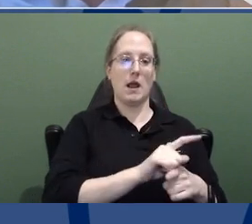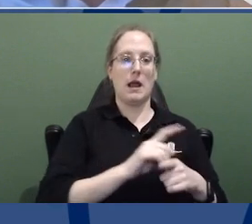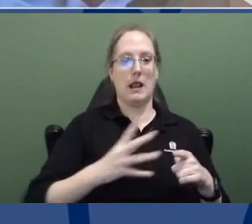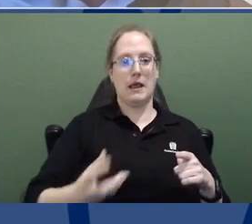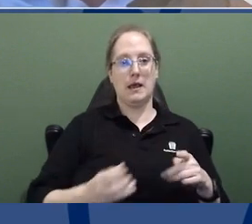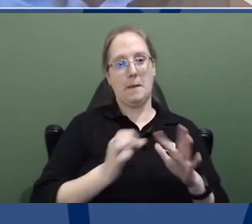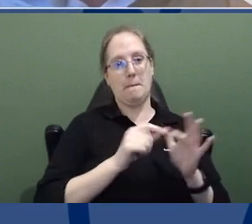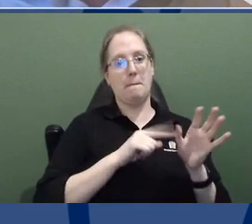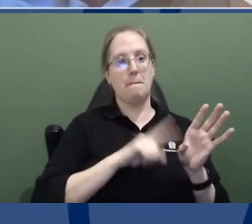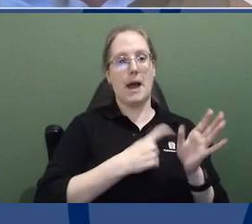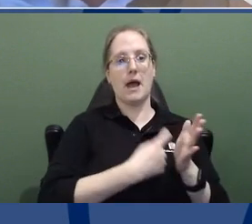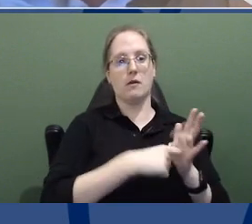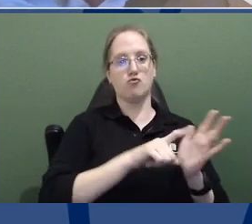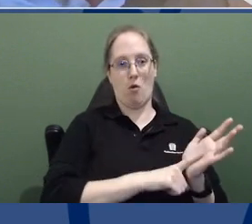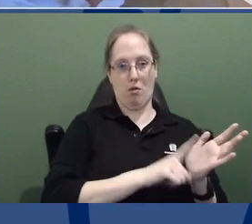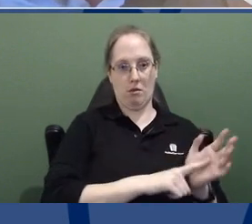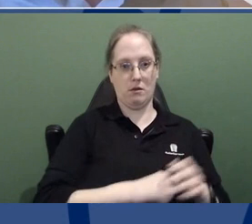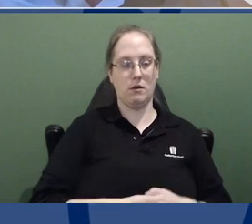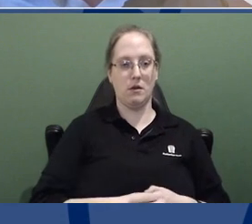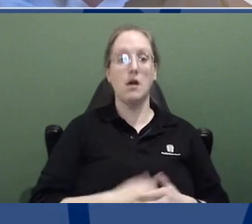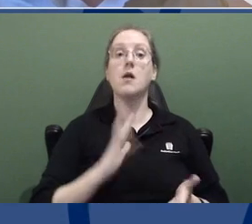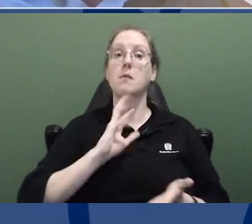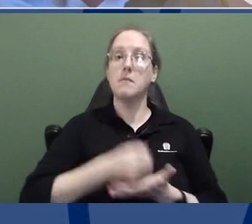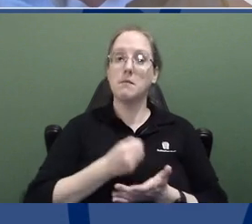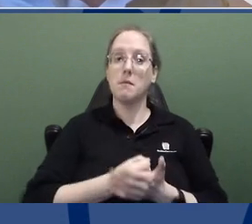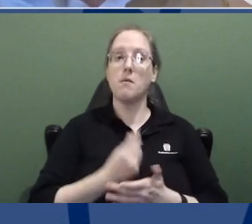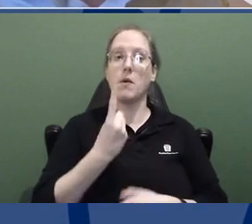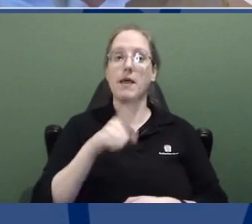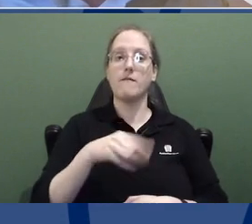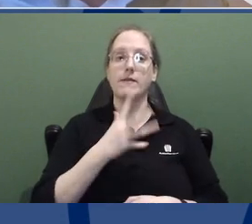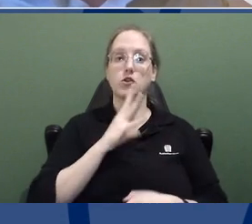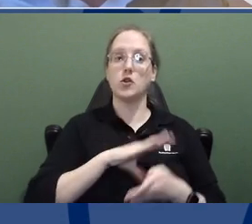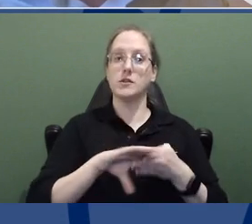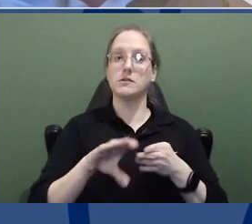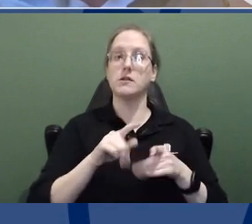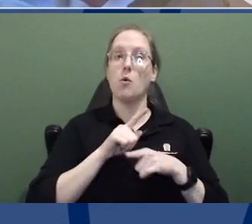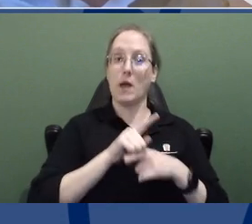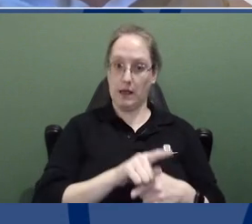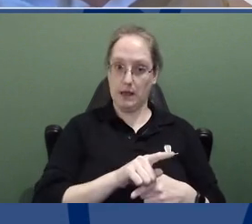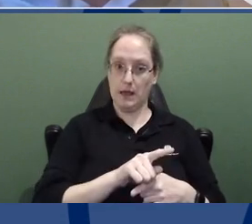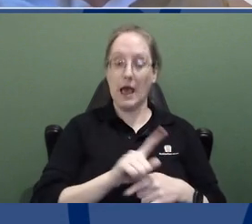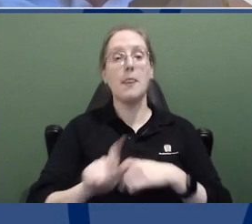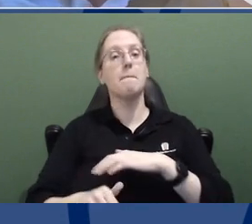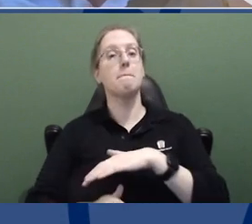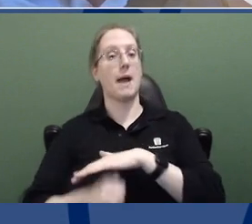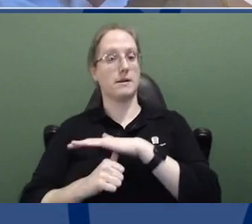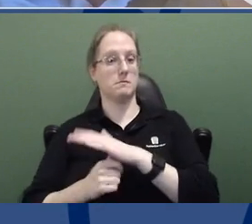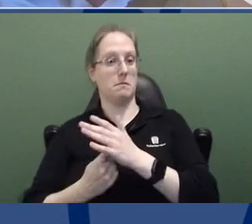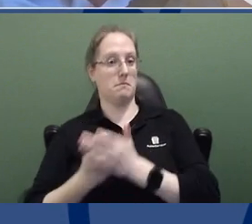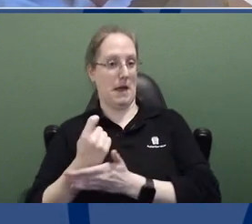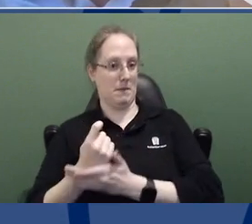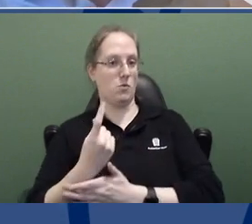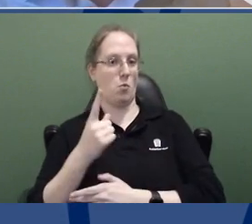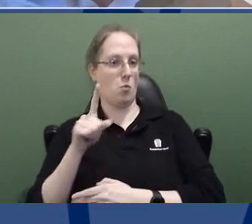is $1500 a week and the maximum payment now is $100,000 a week. And it's open to businesses